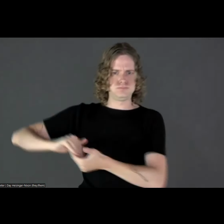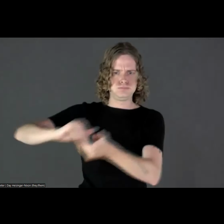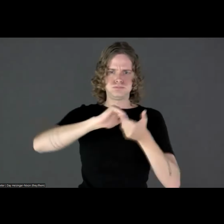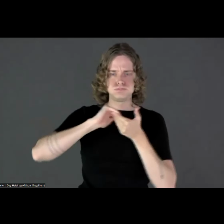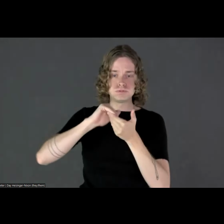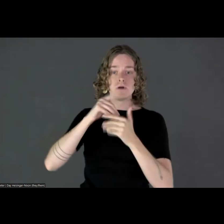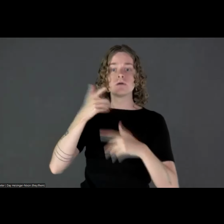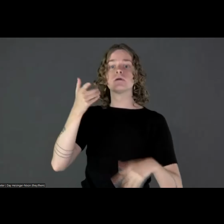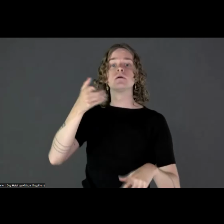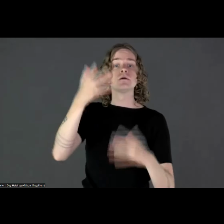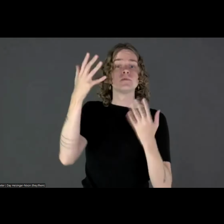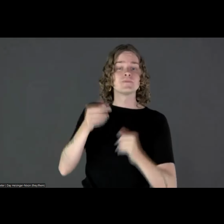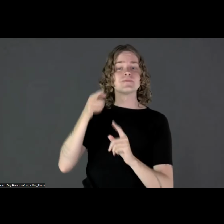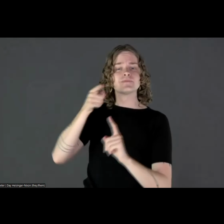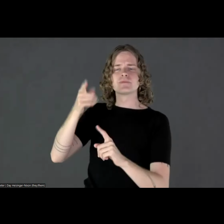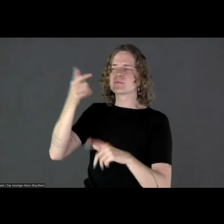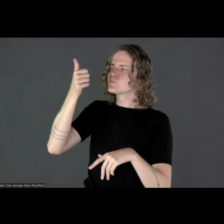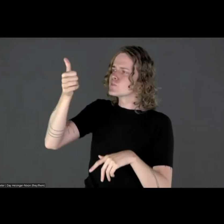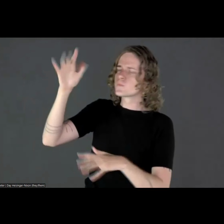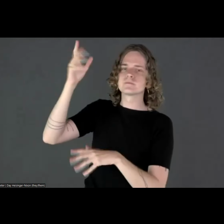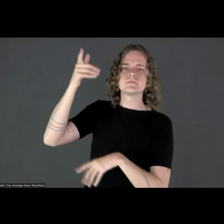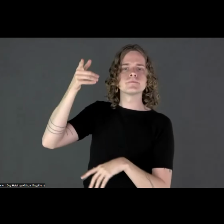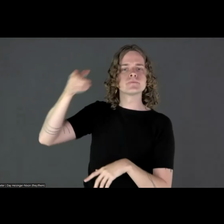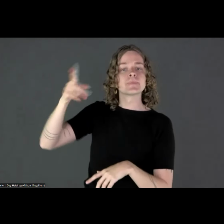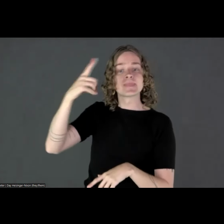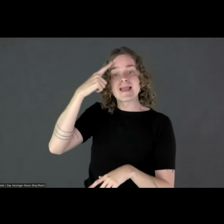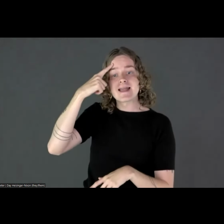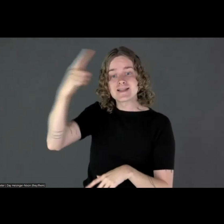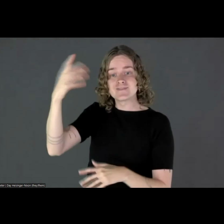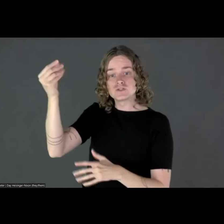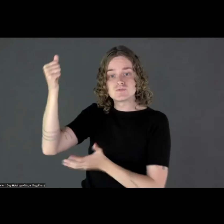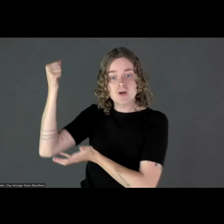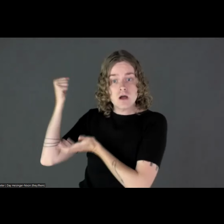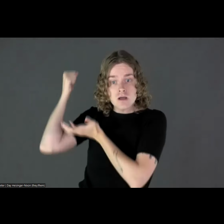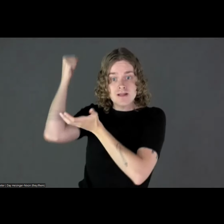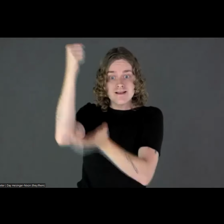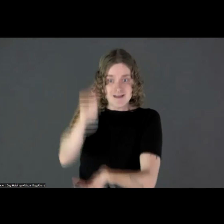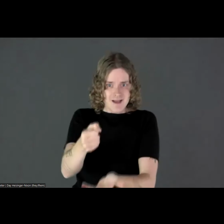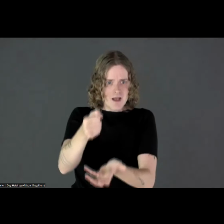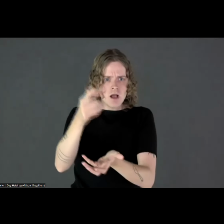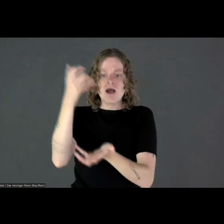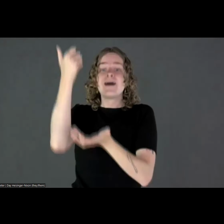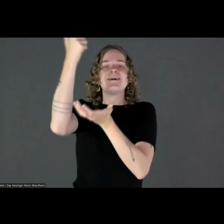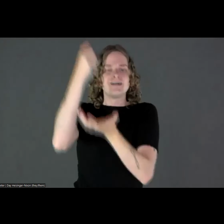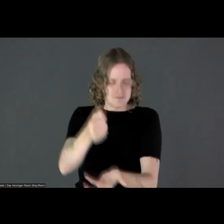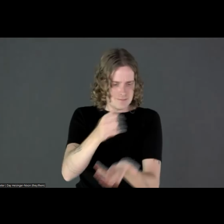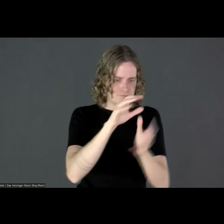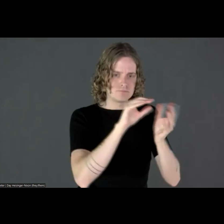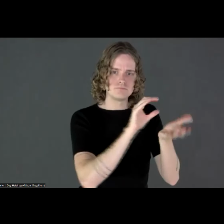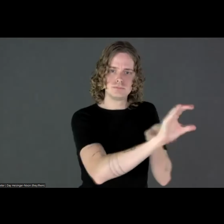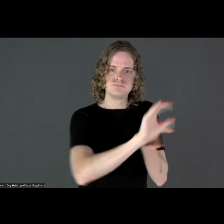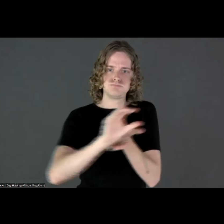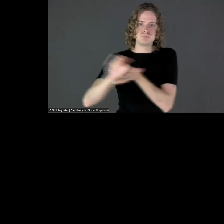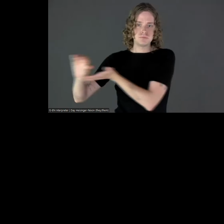innovation fund from Elhra. So thanks a lot. We're going now to move to Kirstin Lange from